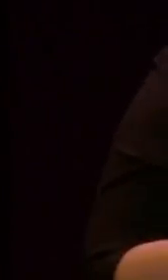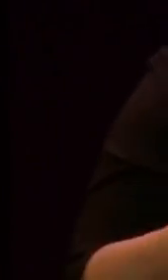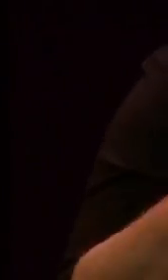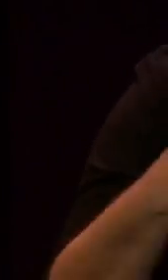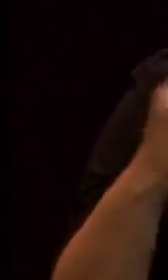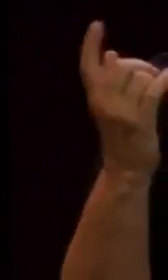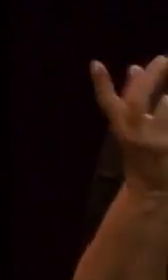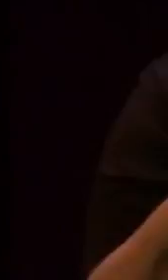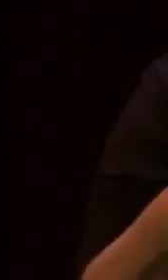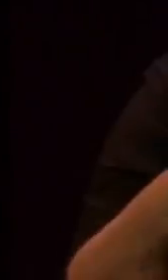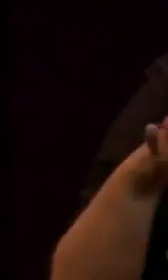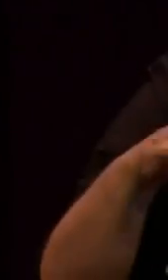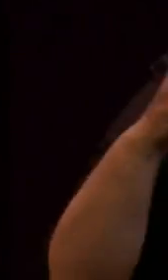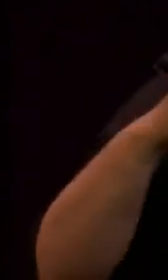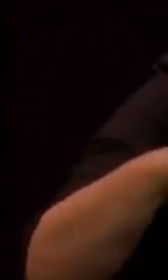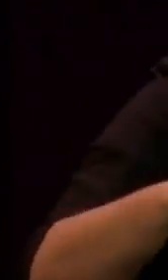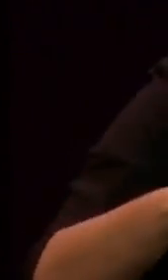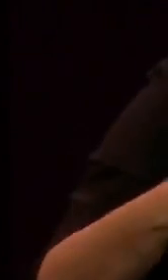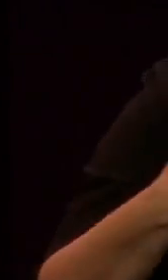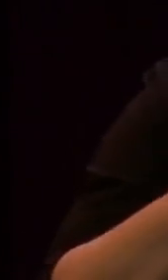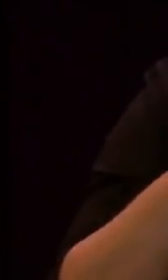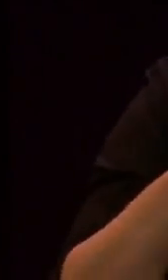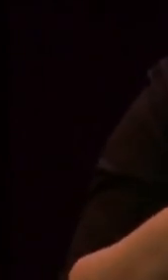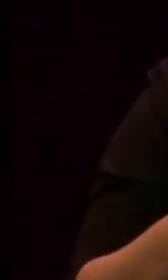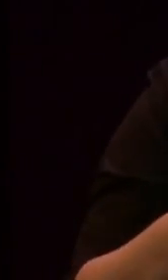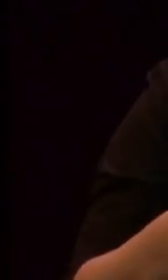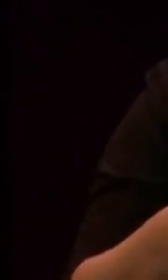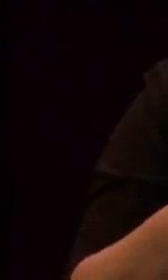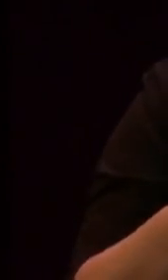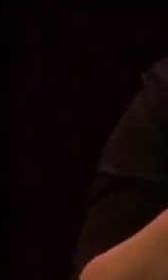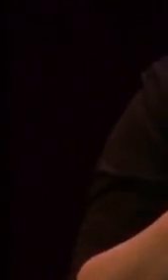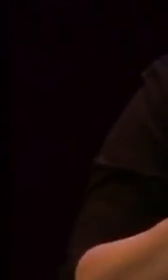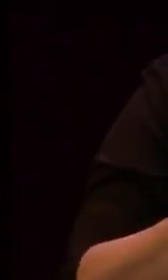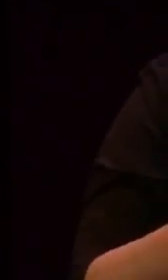A TIME WHEN WE COULD MAKE STATEHOOD HAPPEN.